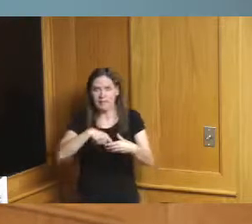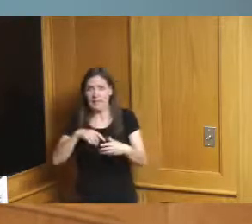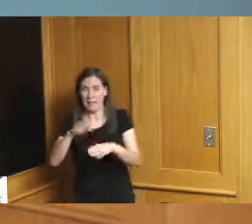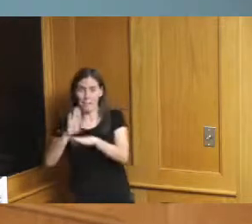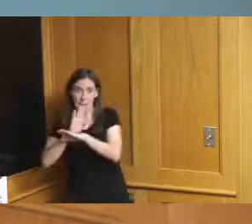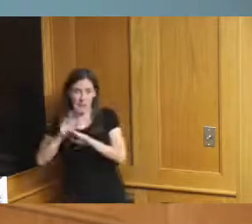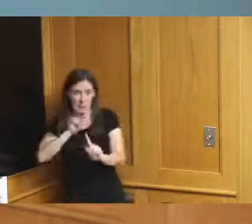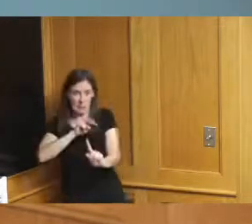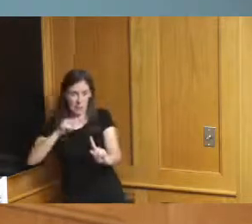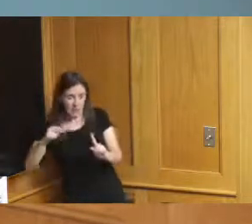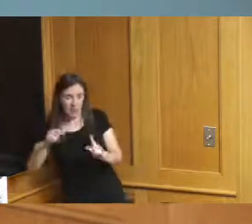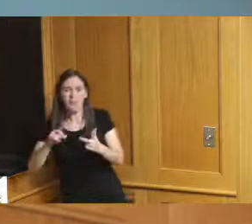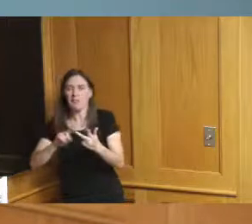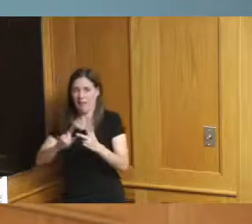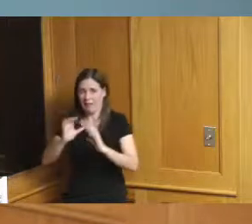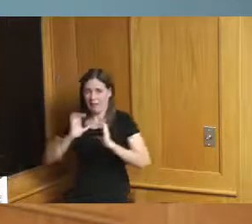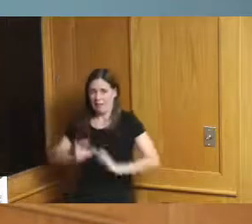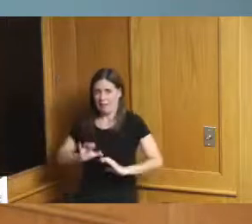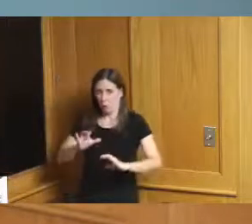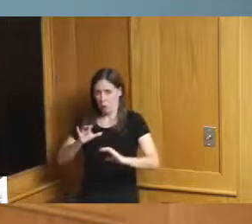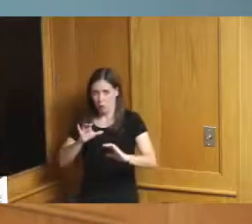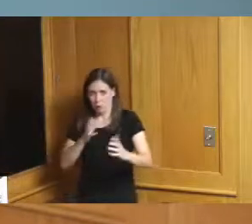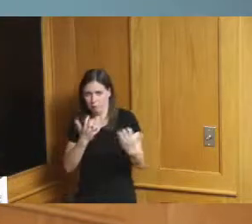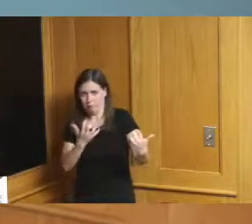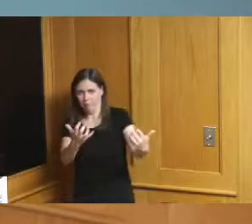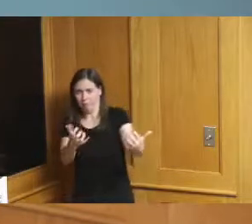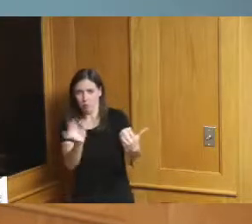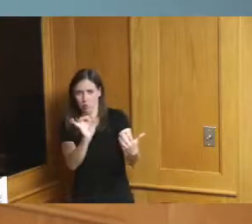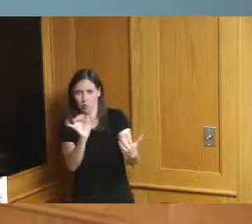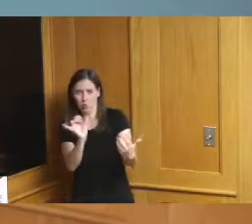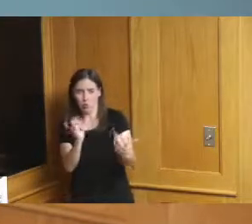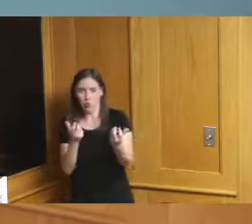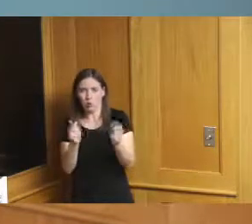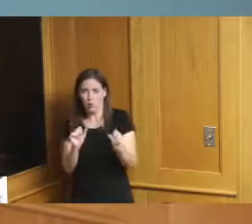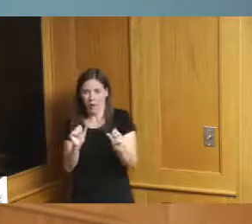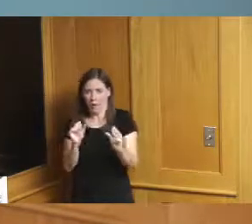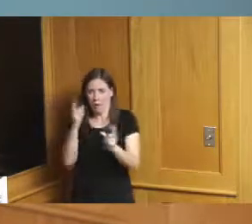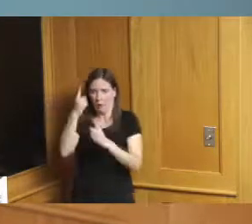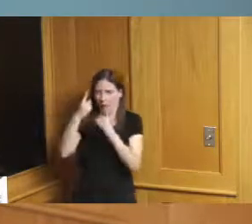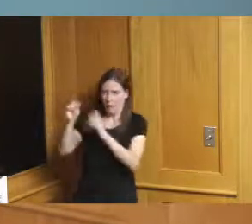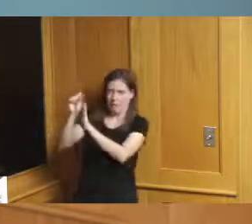from the customer base while working with what's available at the state and what we have available